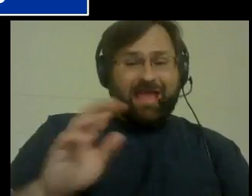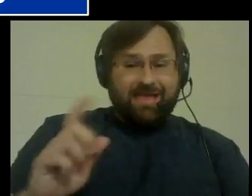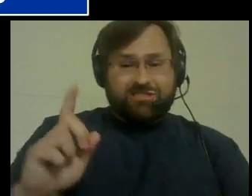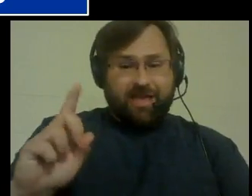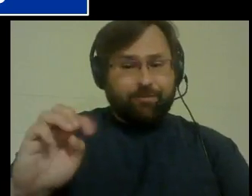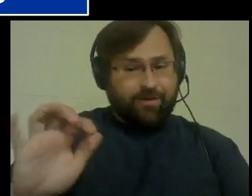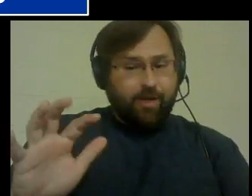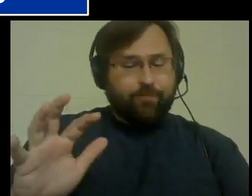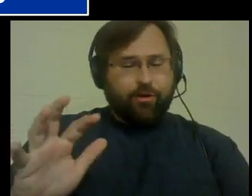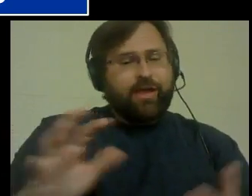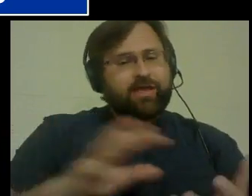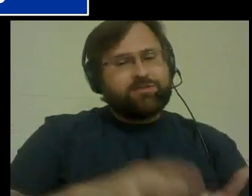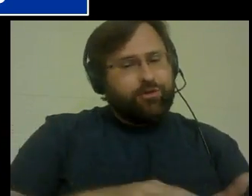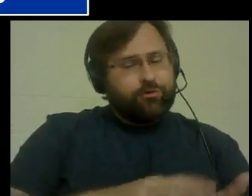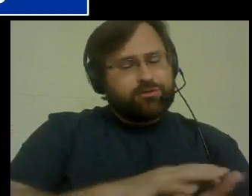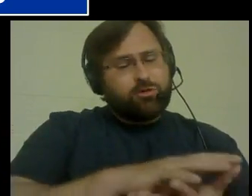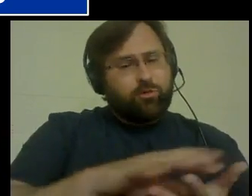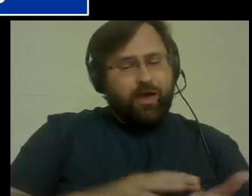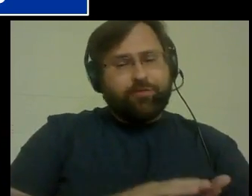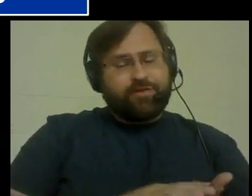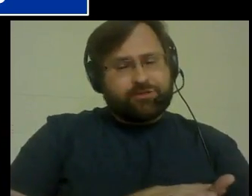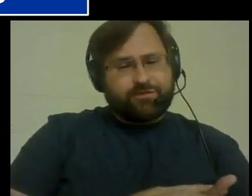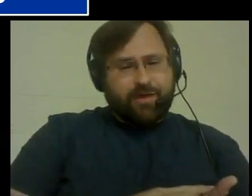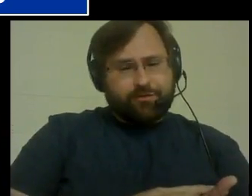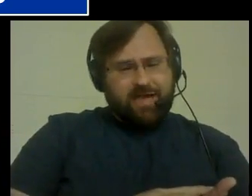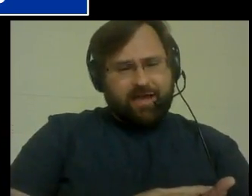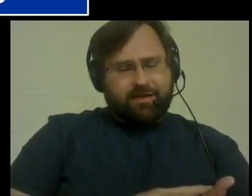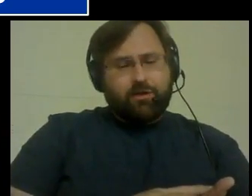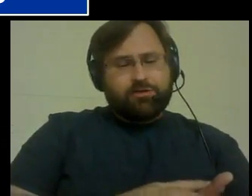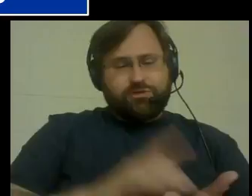hand shape of a number is fused with the other features of another sign so that